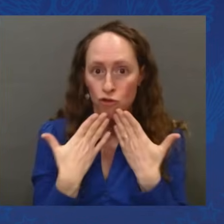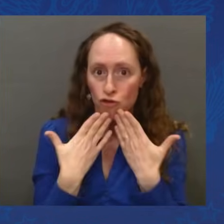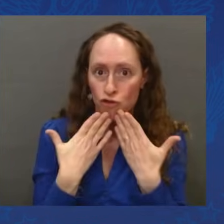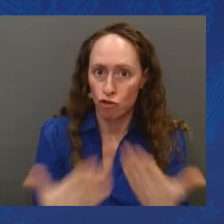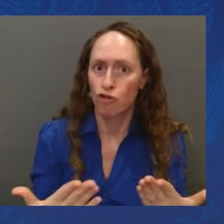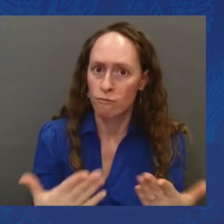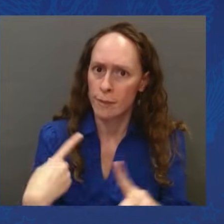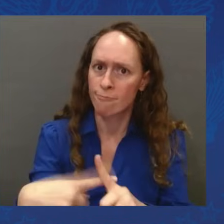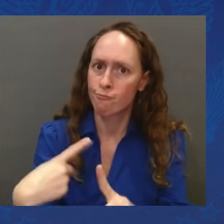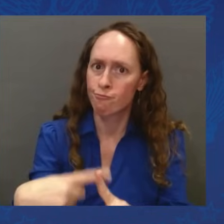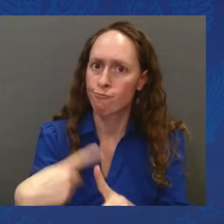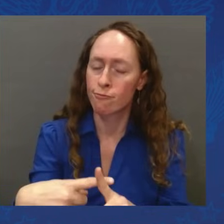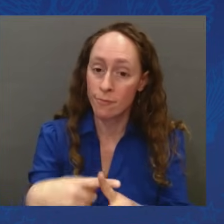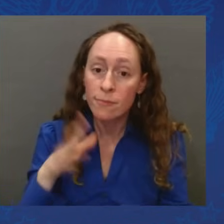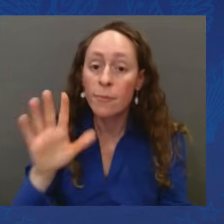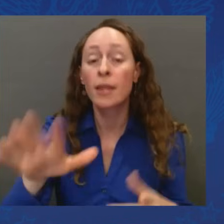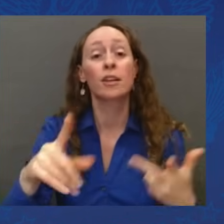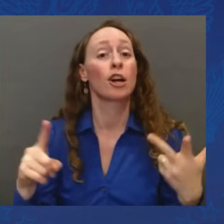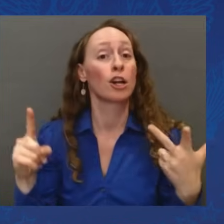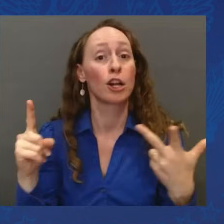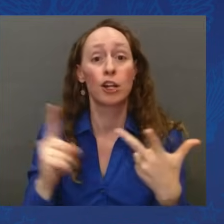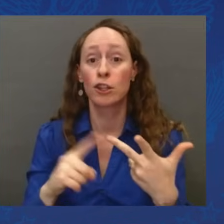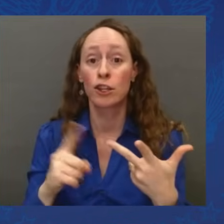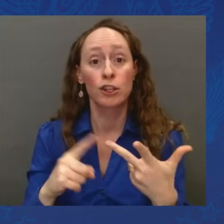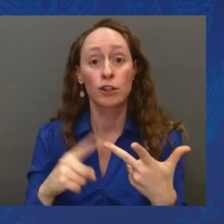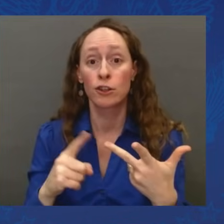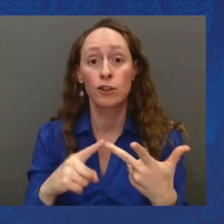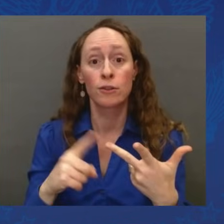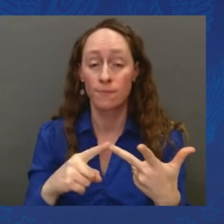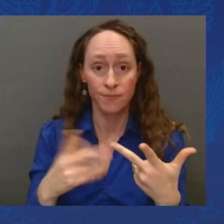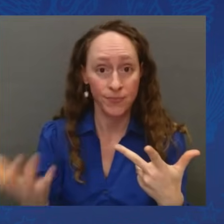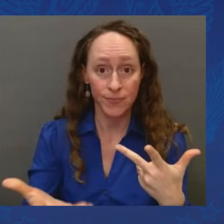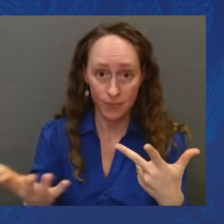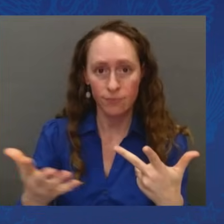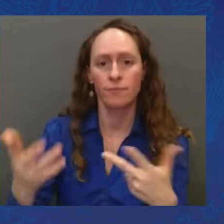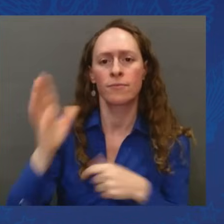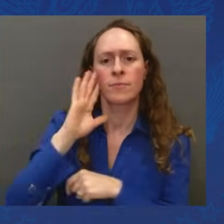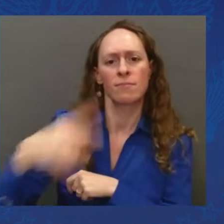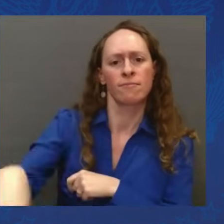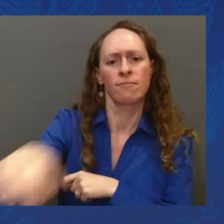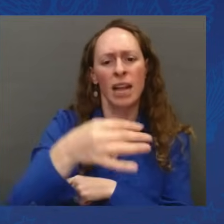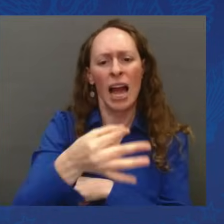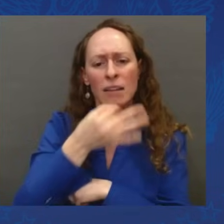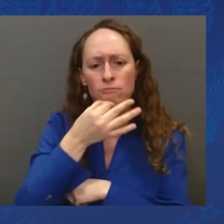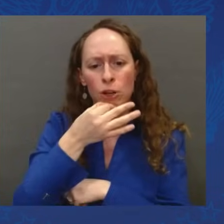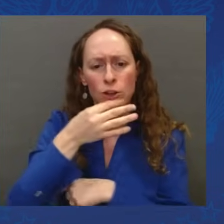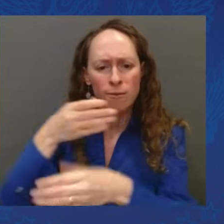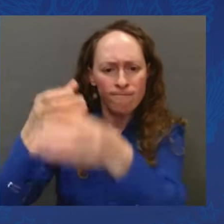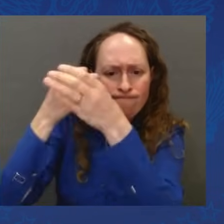together to discuss risk and safety issues associated with artificial intelligence. As many of you who travel with me around the world